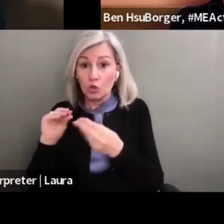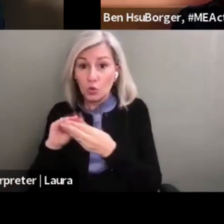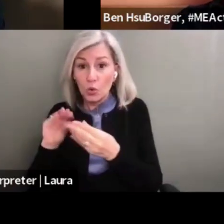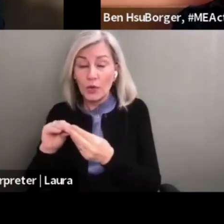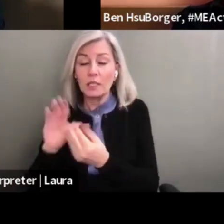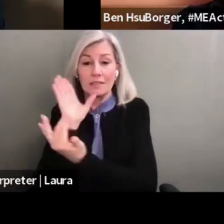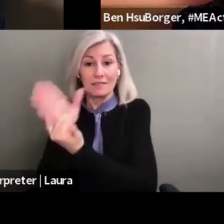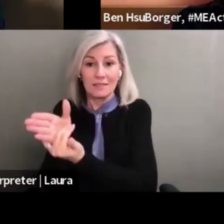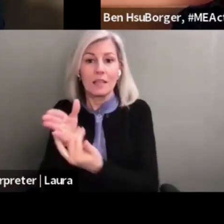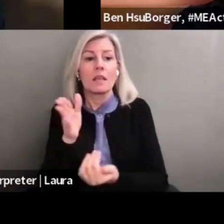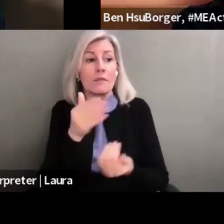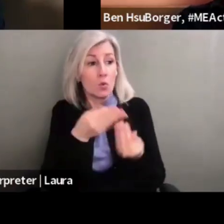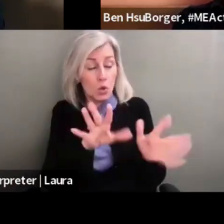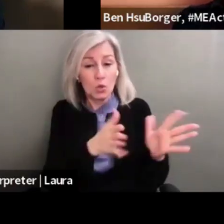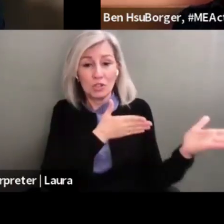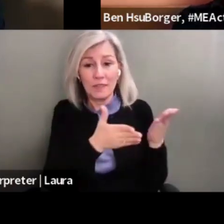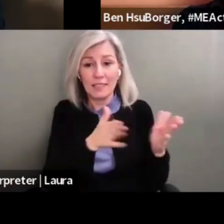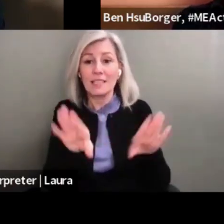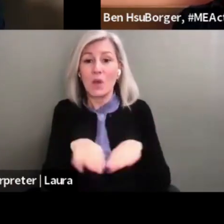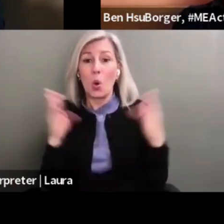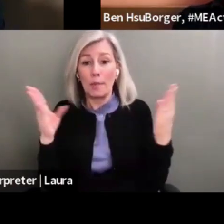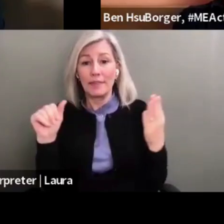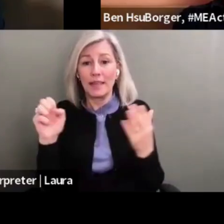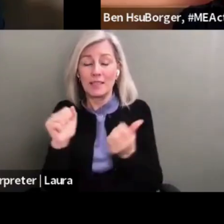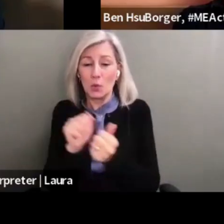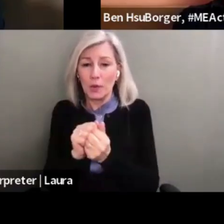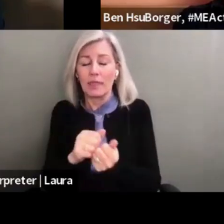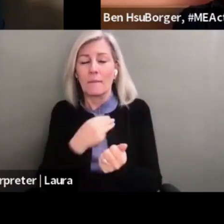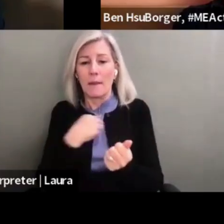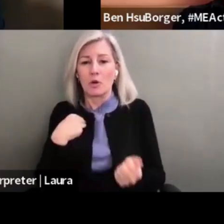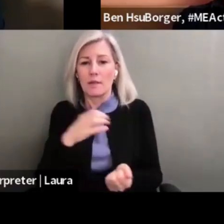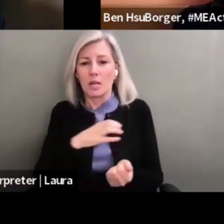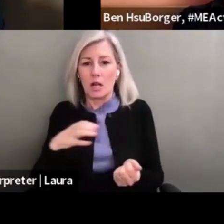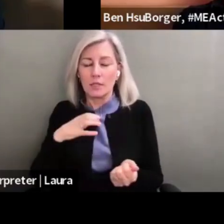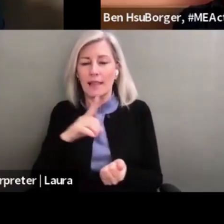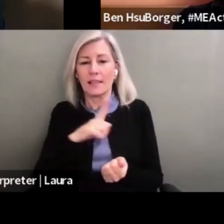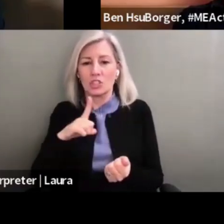This law introduces complexities that Allison talked about, we are encouraging our self advocates to continue to